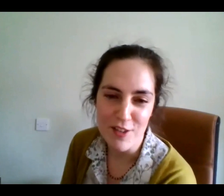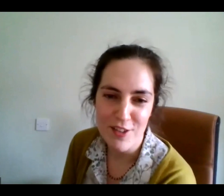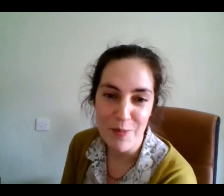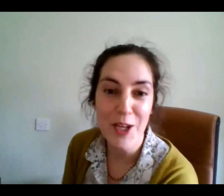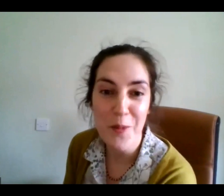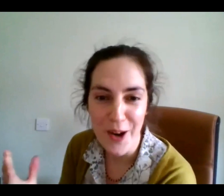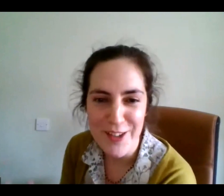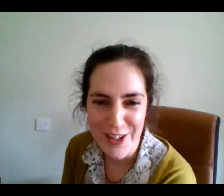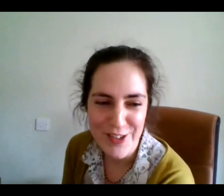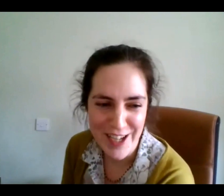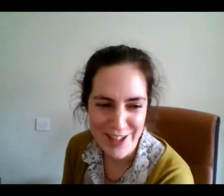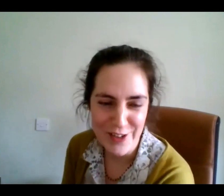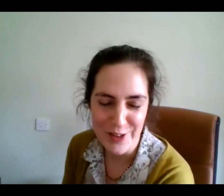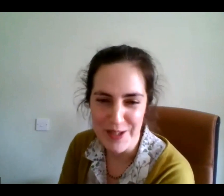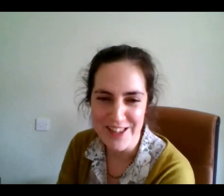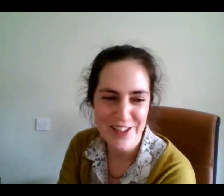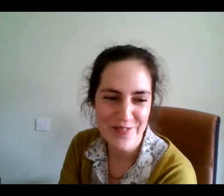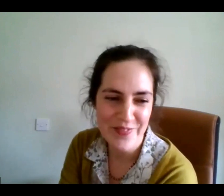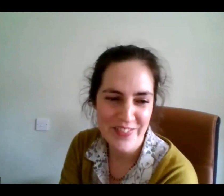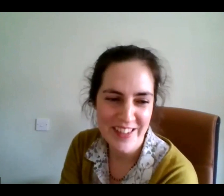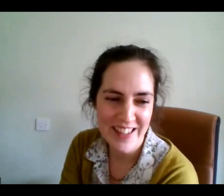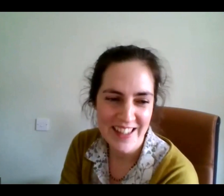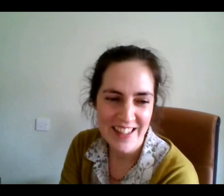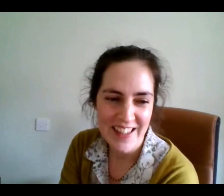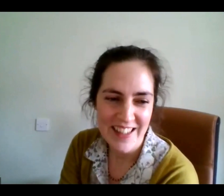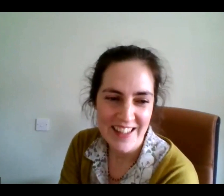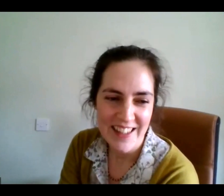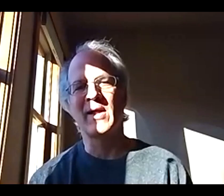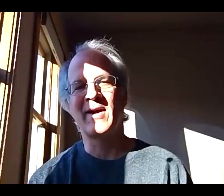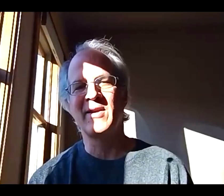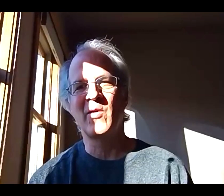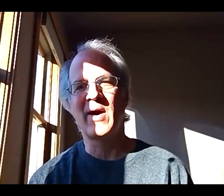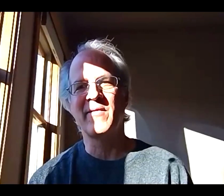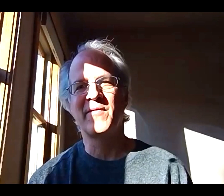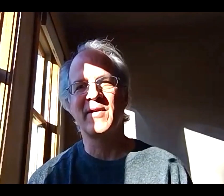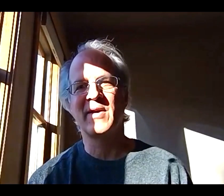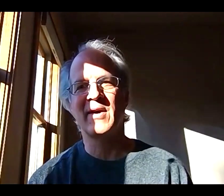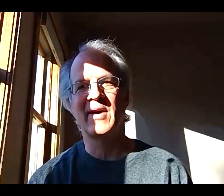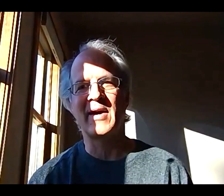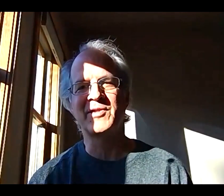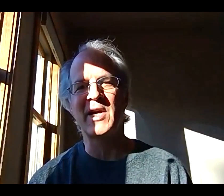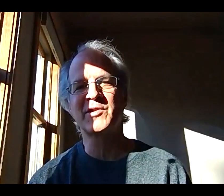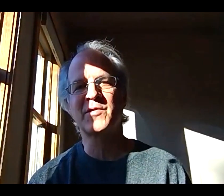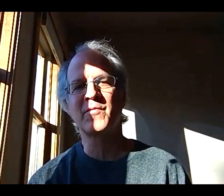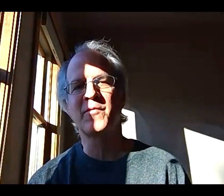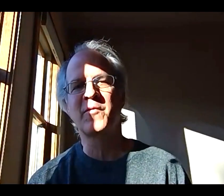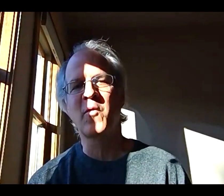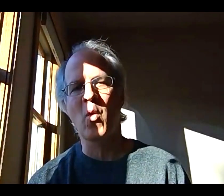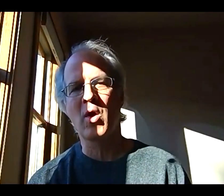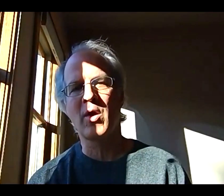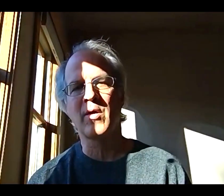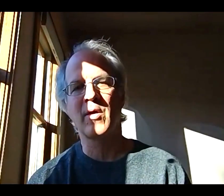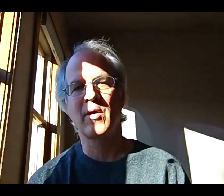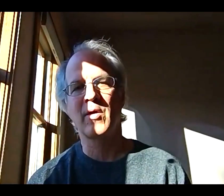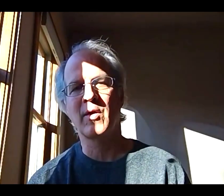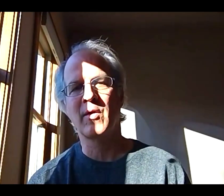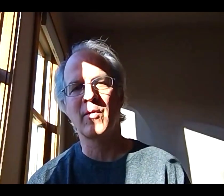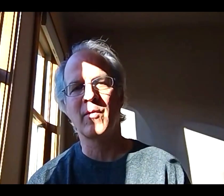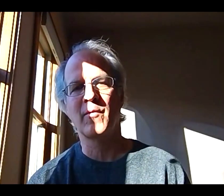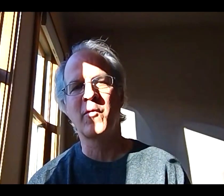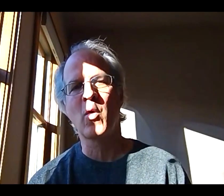Deevy's many works that you staged in the Mint. Jonathan: Well I, you know, I've staged four